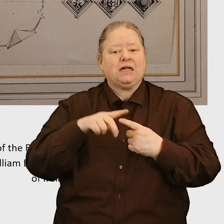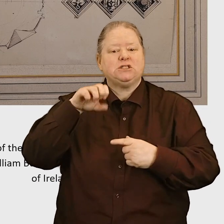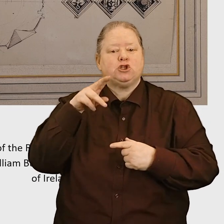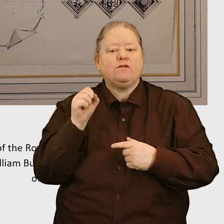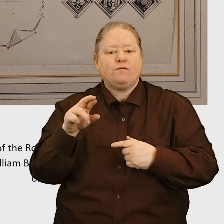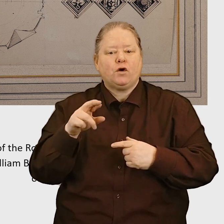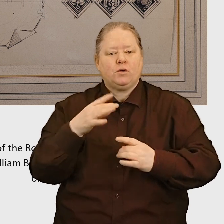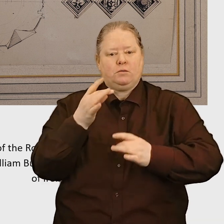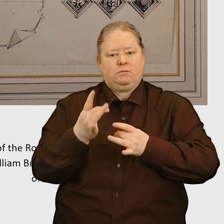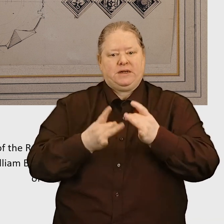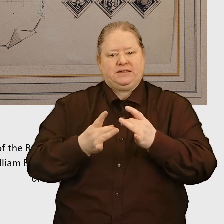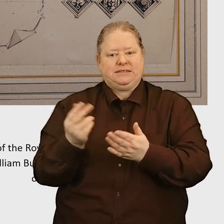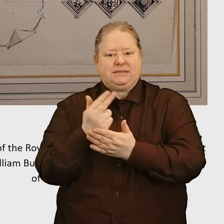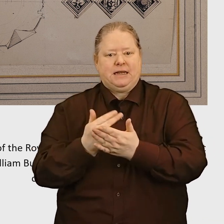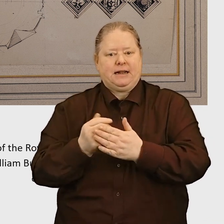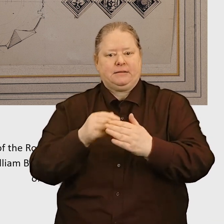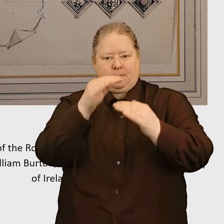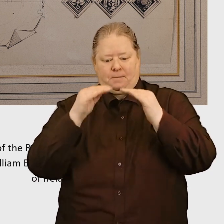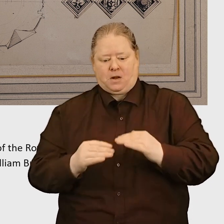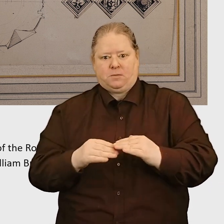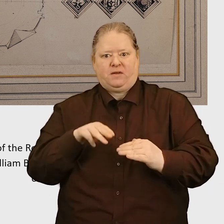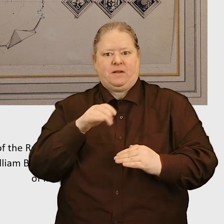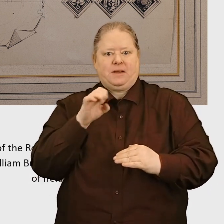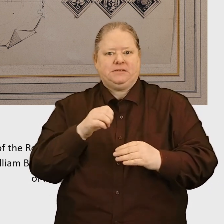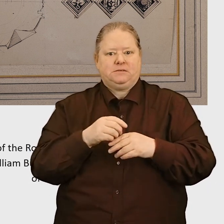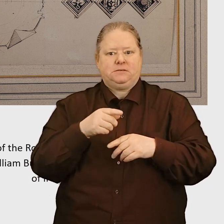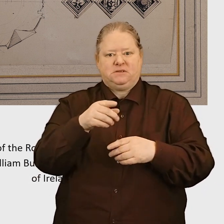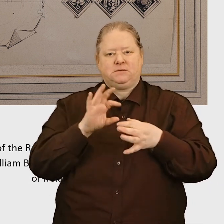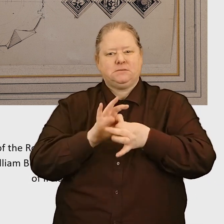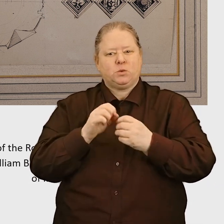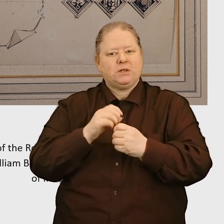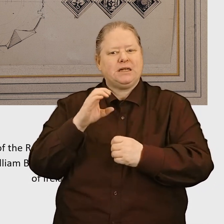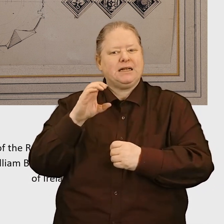produces the design at the bottom of the mace in the circle and it's associated with Celtic art.